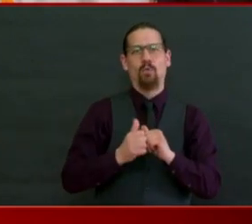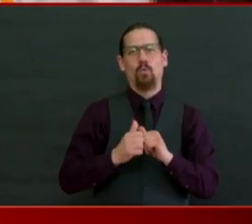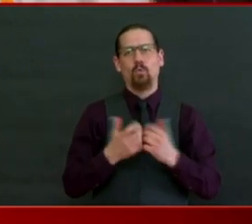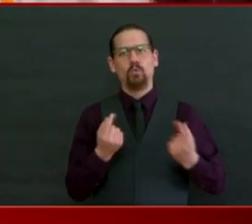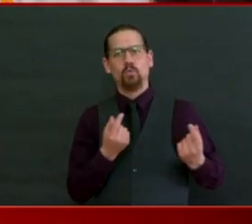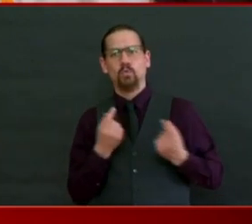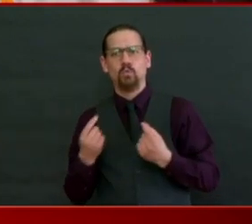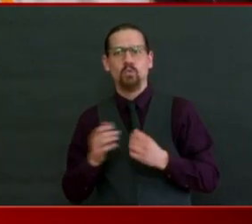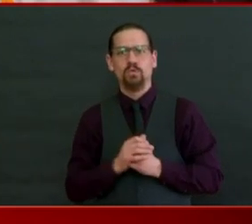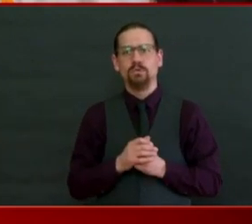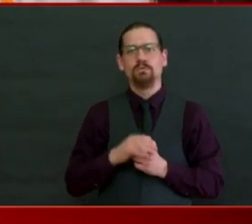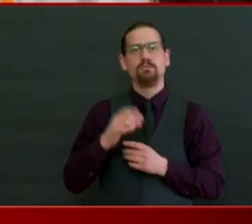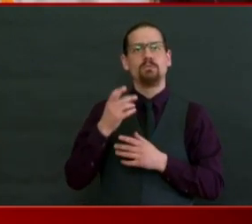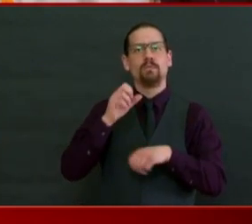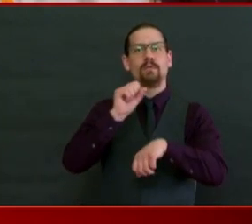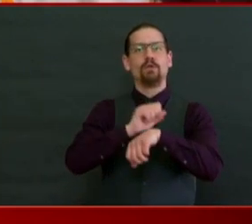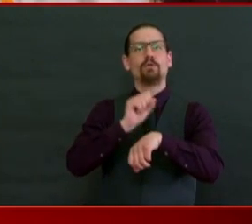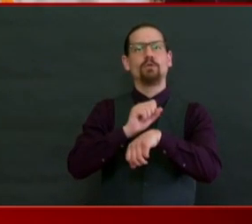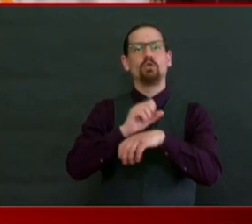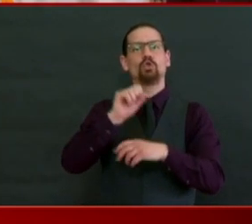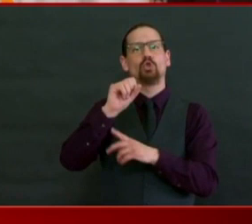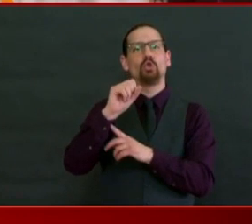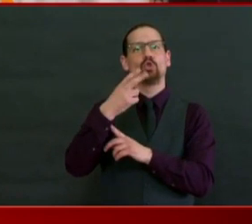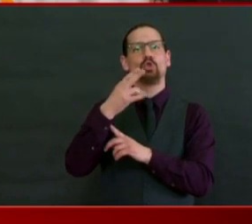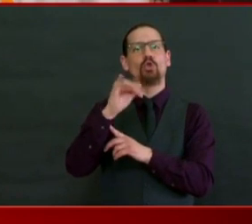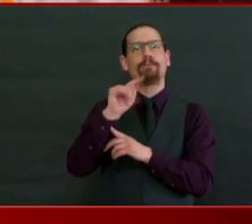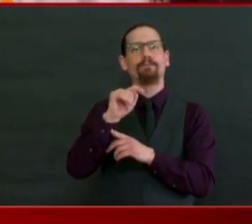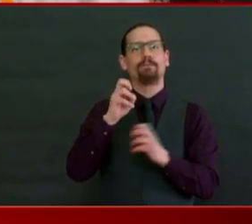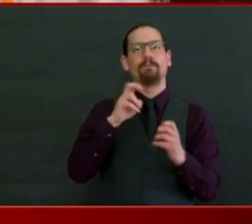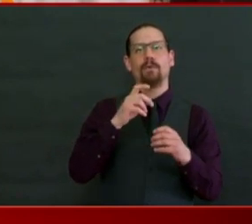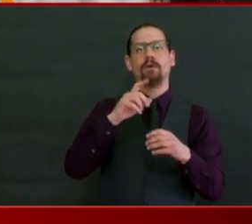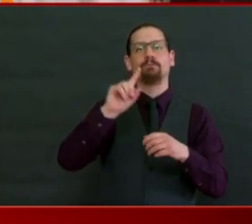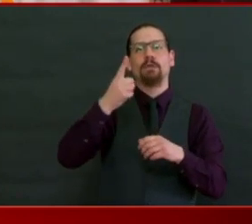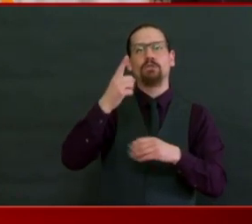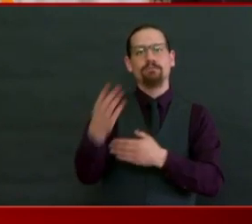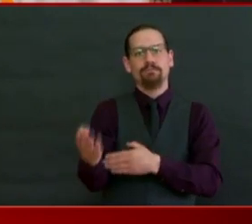THINK ABOUT HOW YOU WOULD CHANGE YOUR SHIFT OF WORKERS.